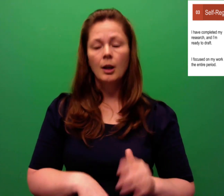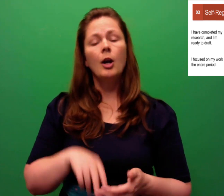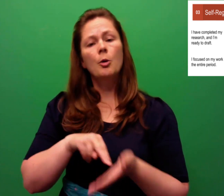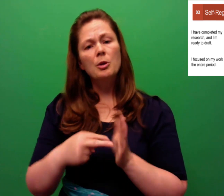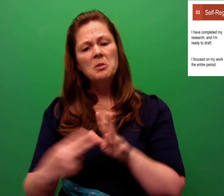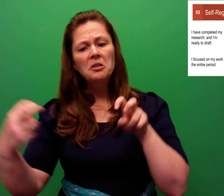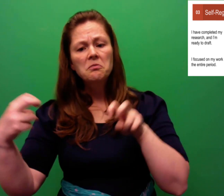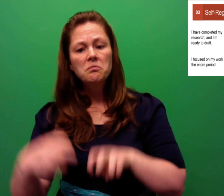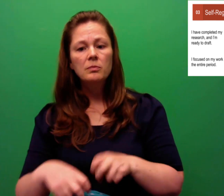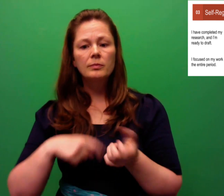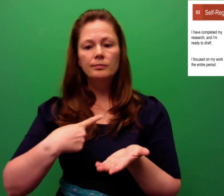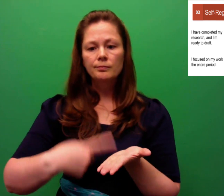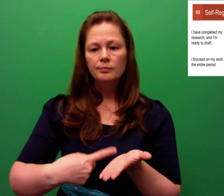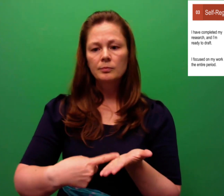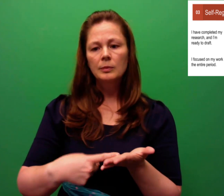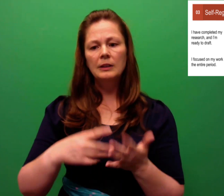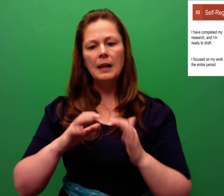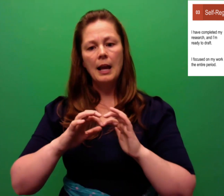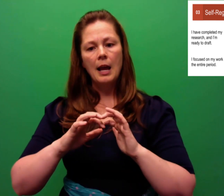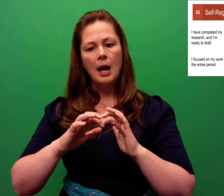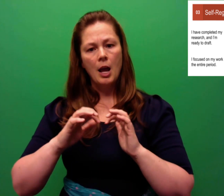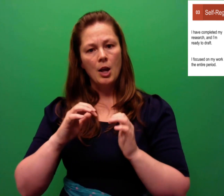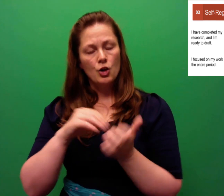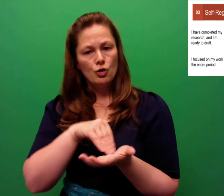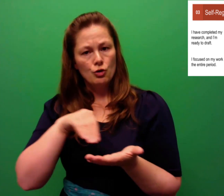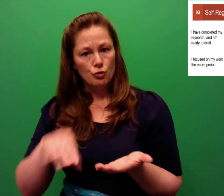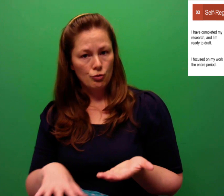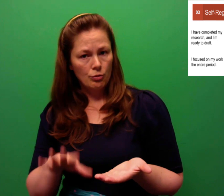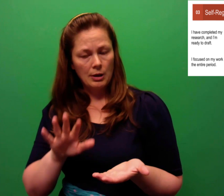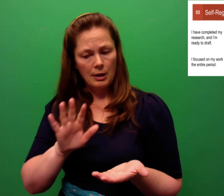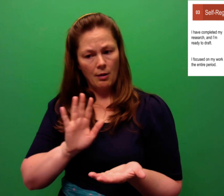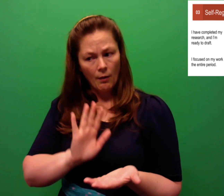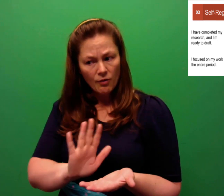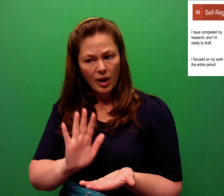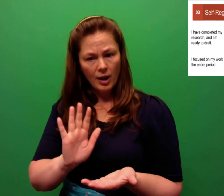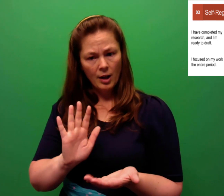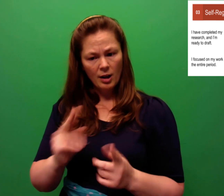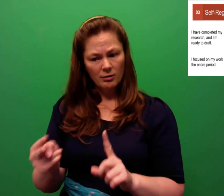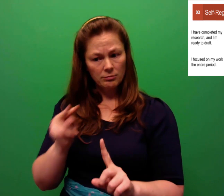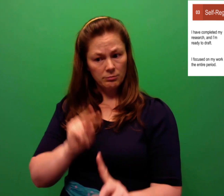answers are right or wrong, it is not evaluative in nature. It focuses on